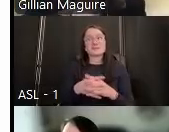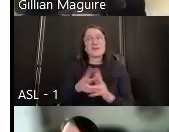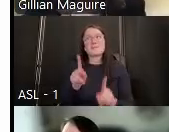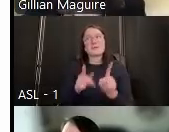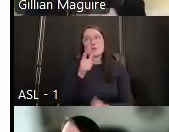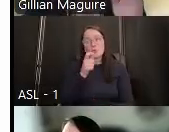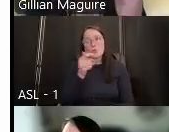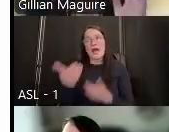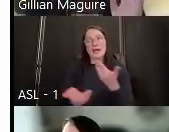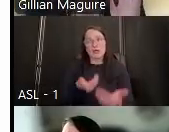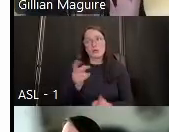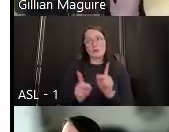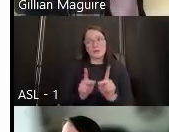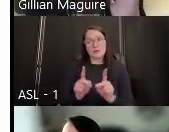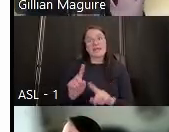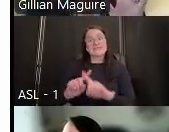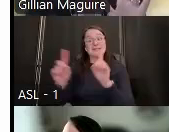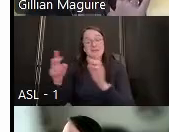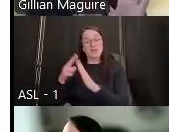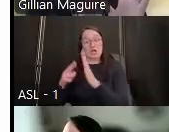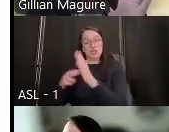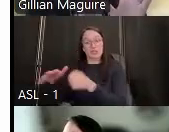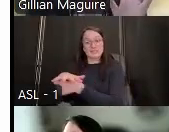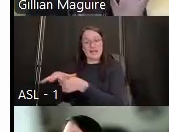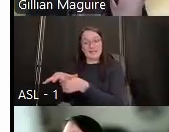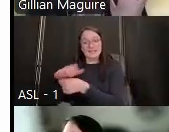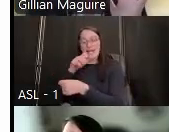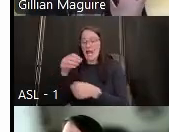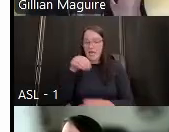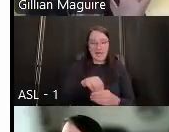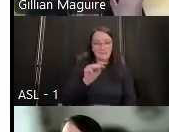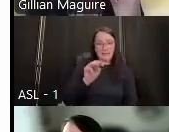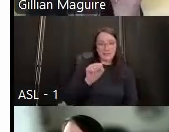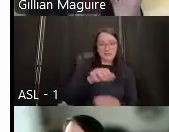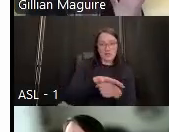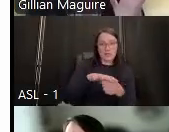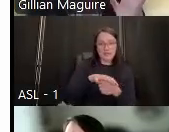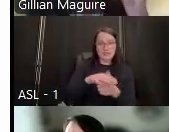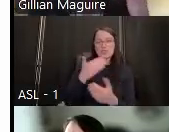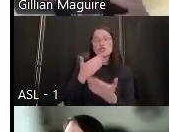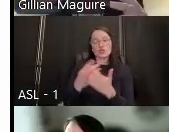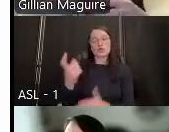locations. That is another fantastic question, Peggy. That is another example of the way that